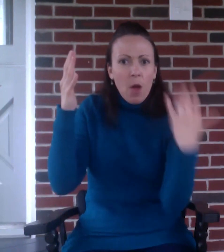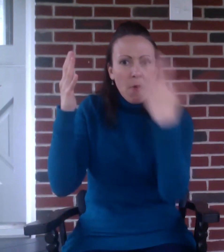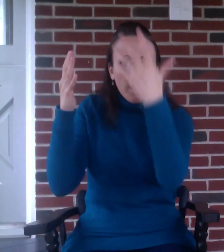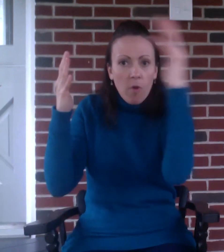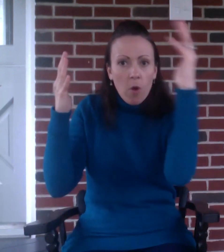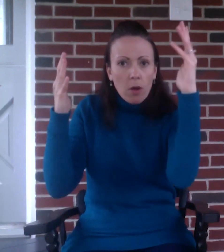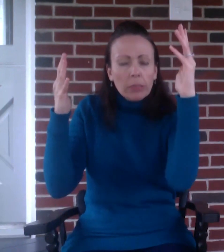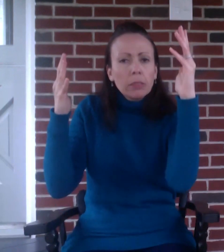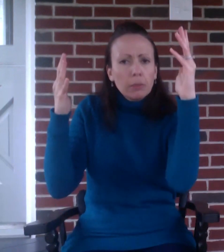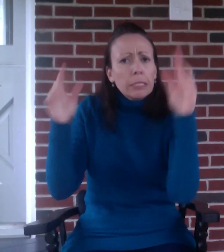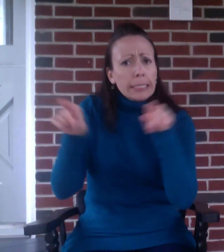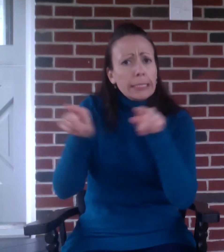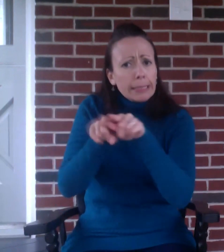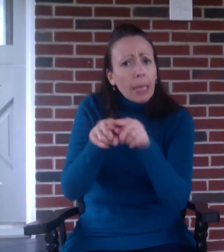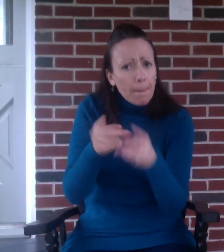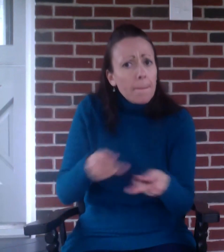that everyone wanted.